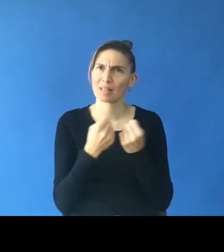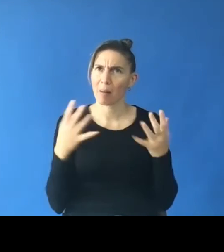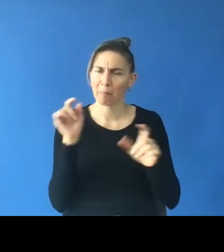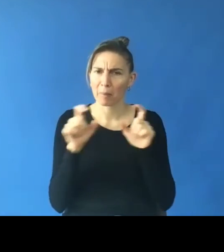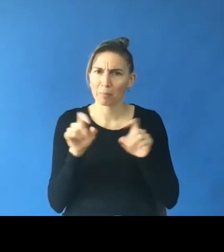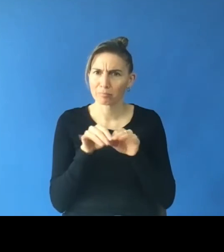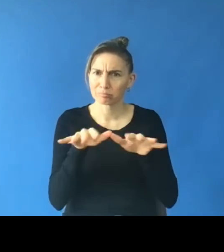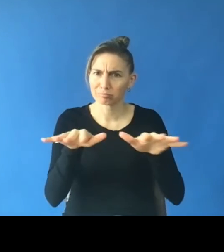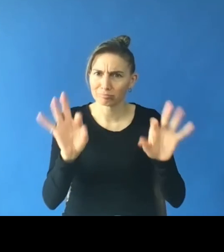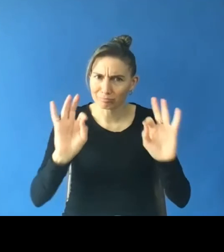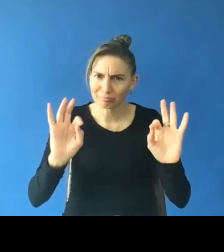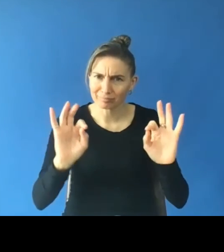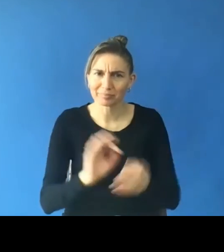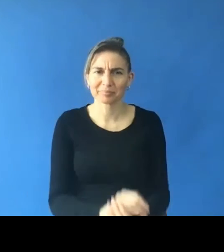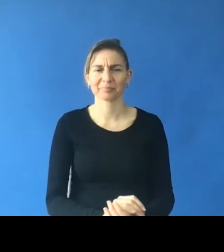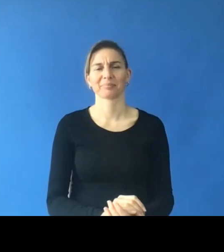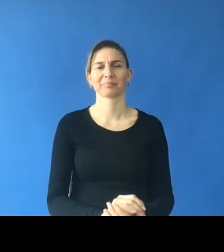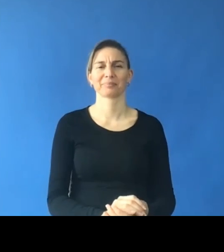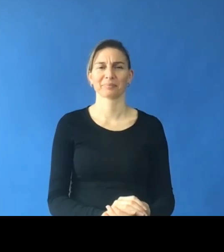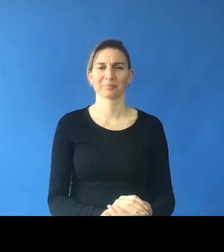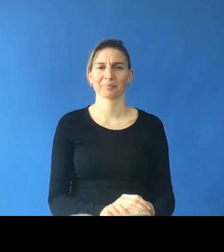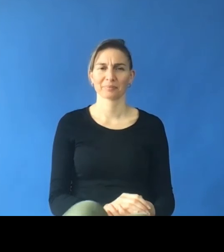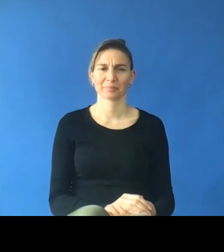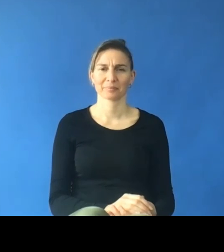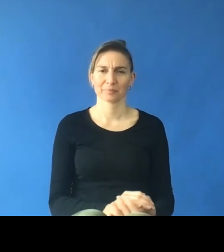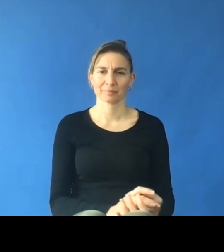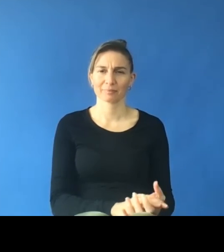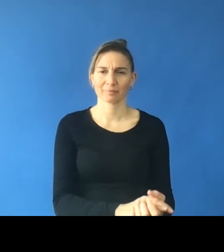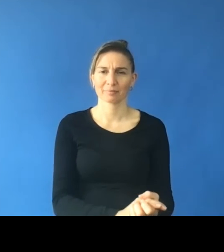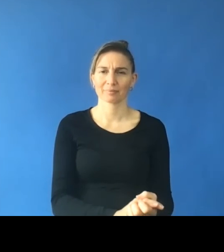I'm now going to ask Saku Mapput to speak.